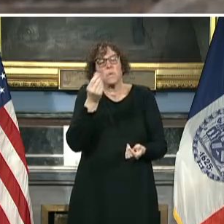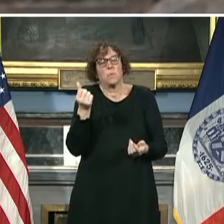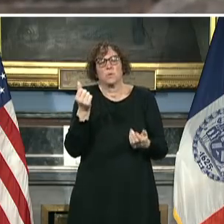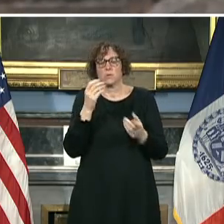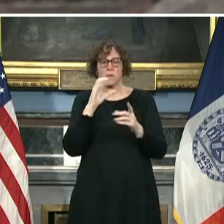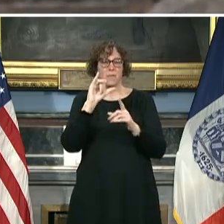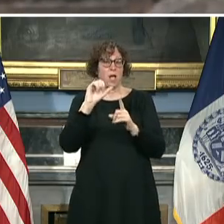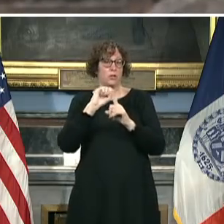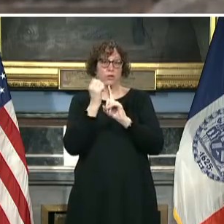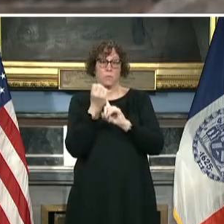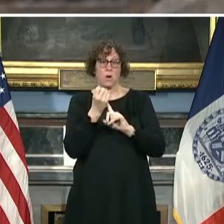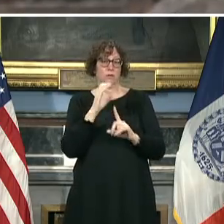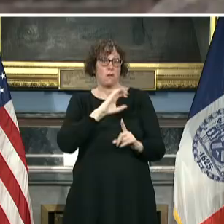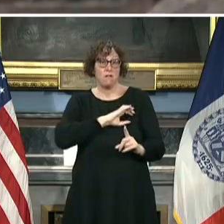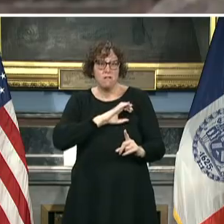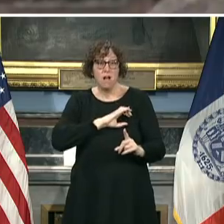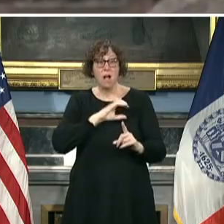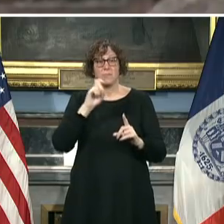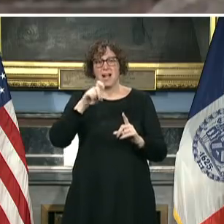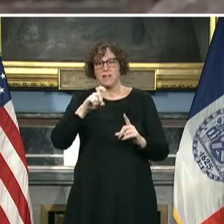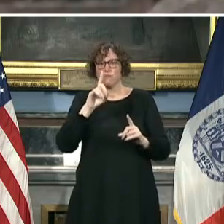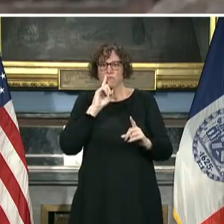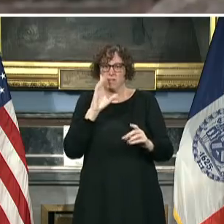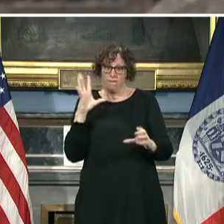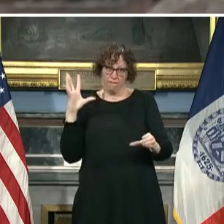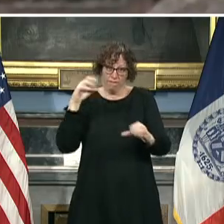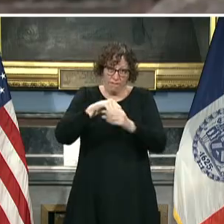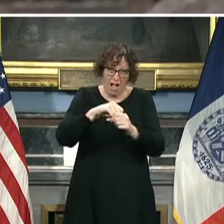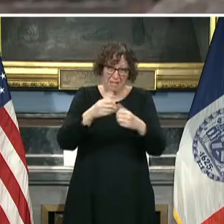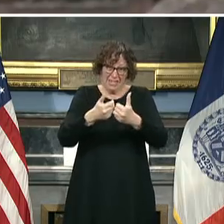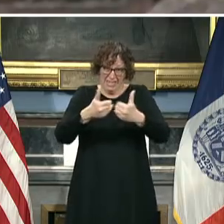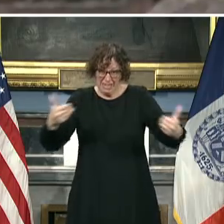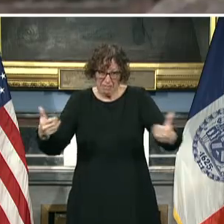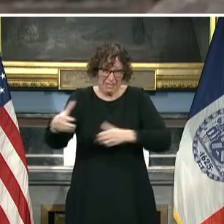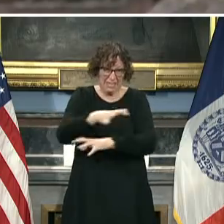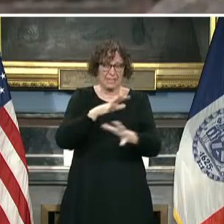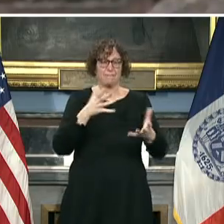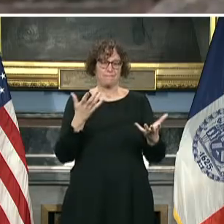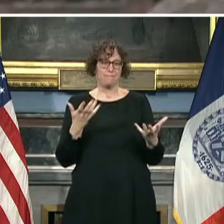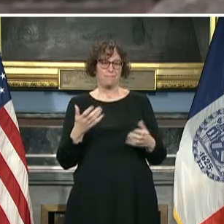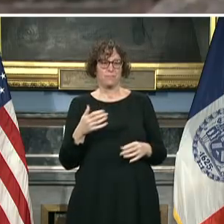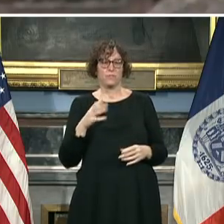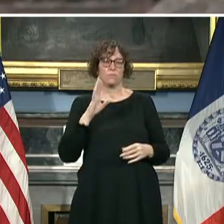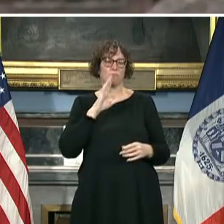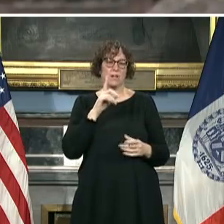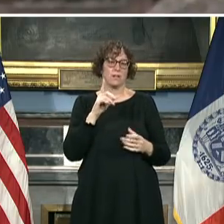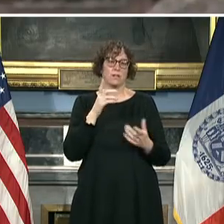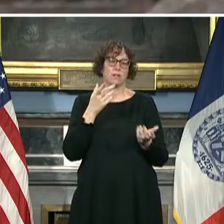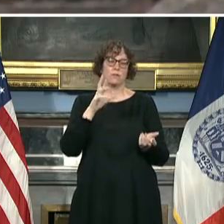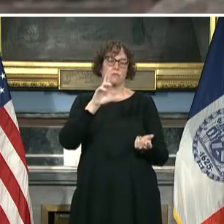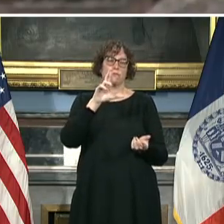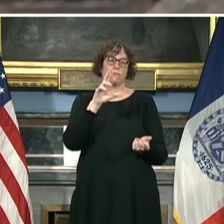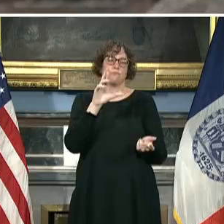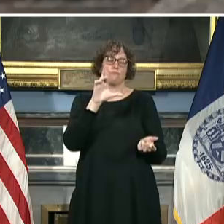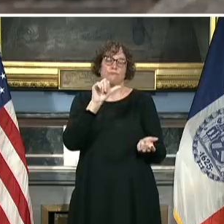FINE. THERE'S BEEN VERY FEW SITUATIONS